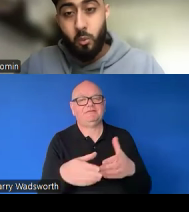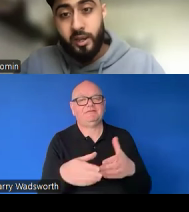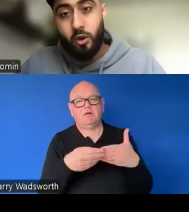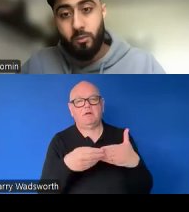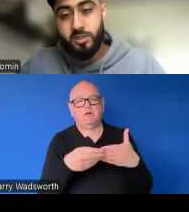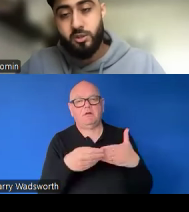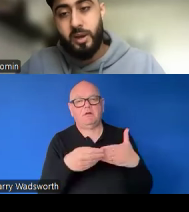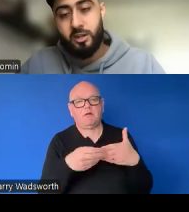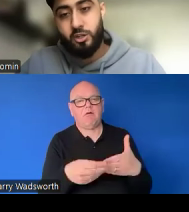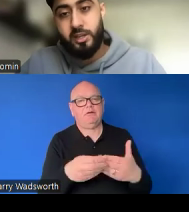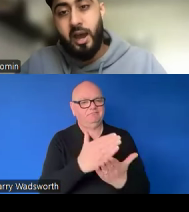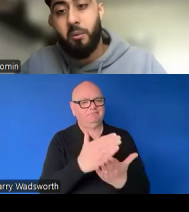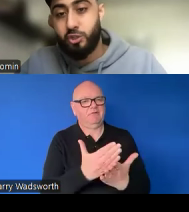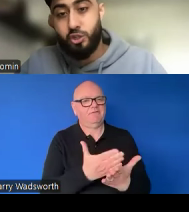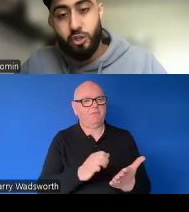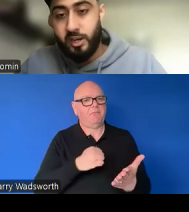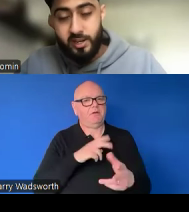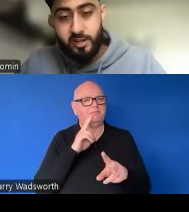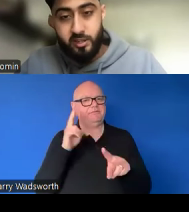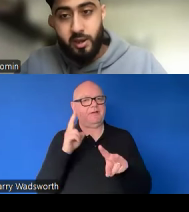when it comes to actually how much you're going to need to spend.